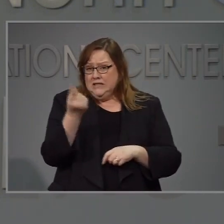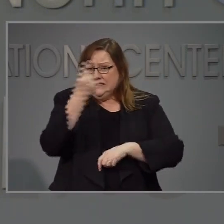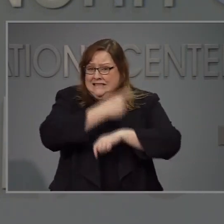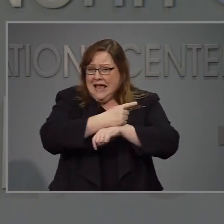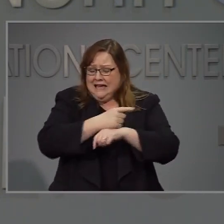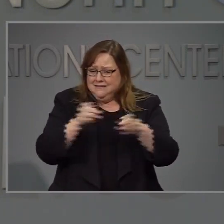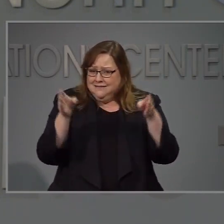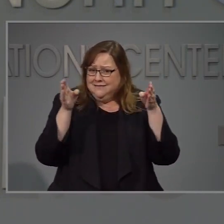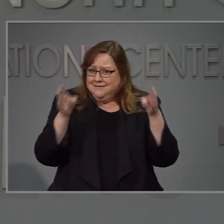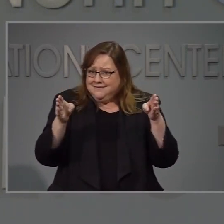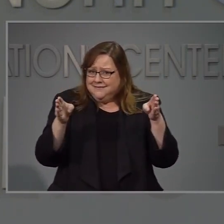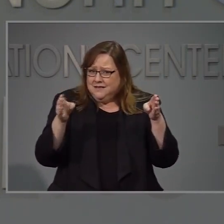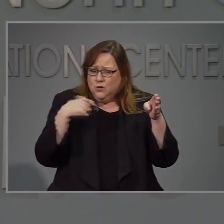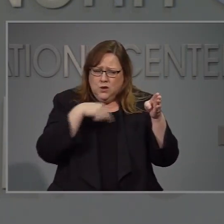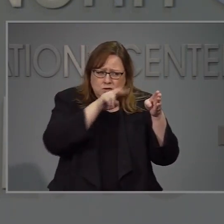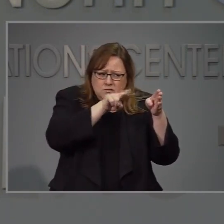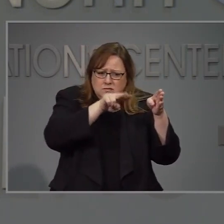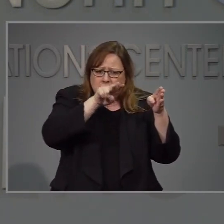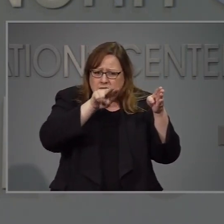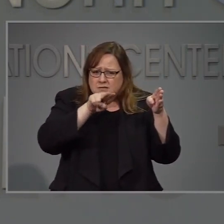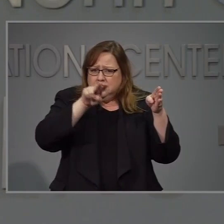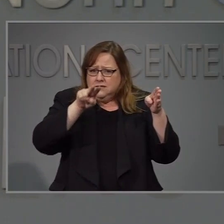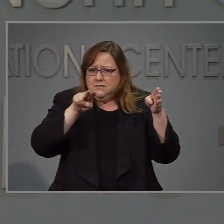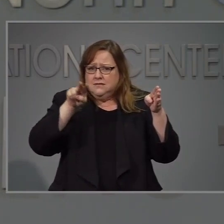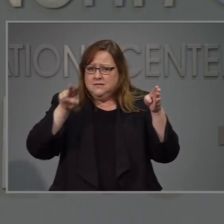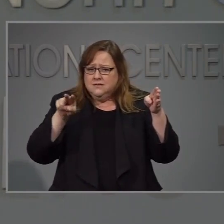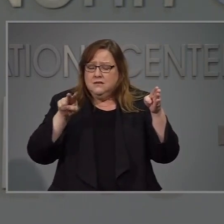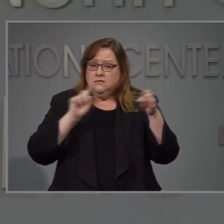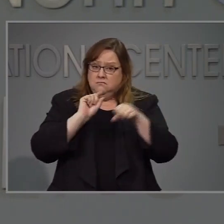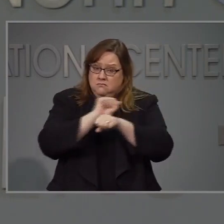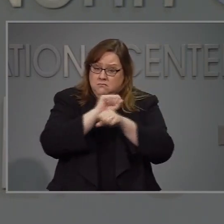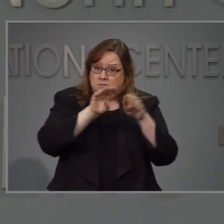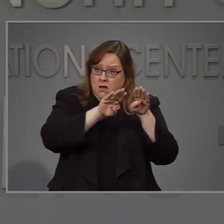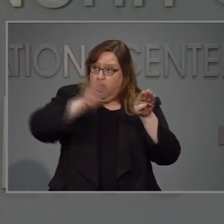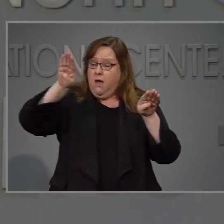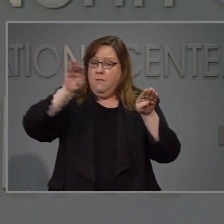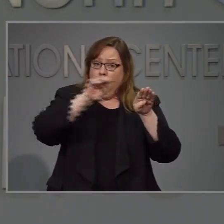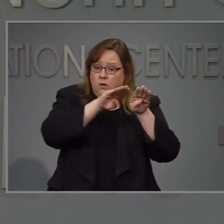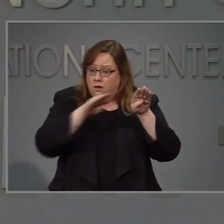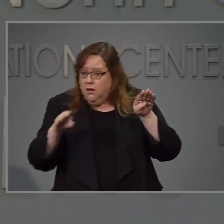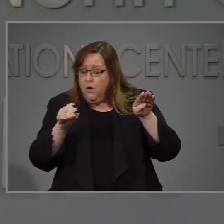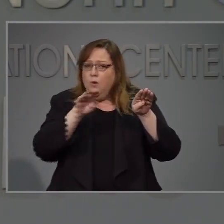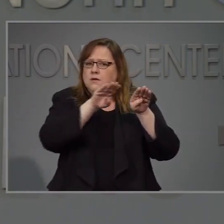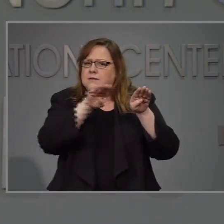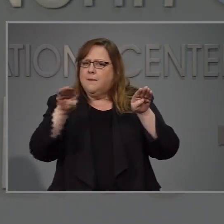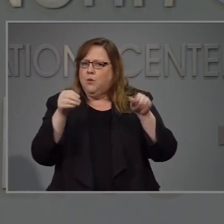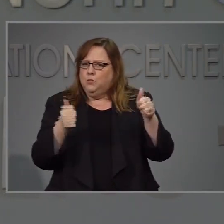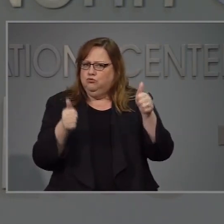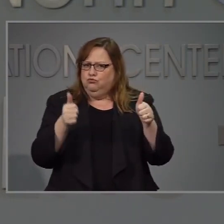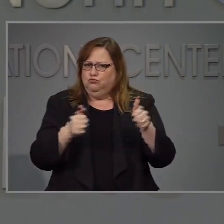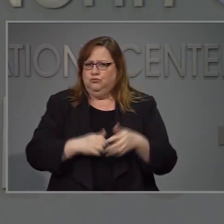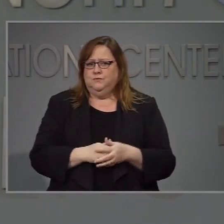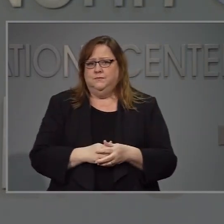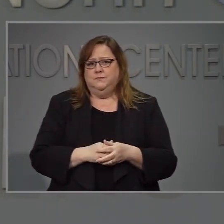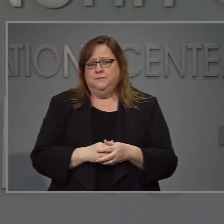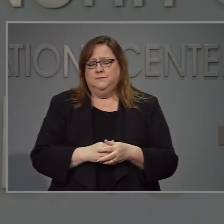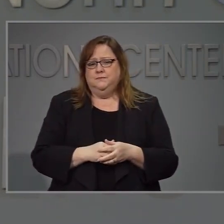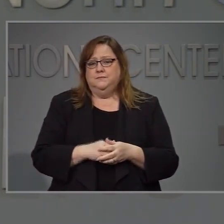KEEPING IMPORTANT HEALTH AND SAFETY MEASURES IN PLACE. WE'VE BEEN CLOSELY WATCHING AND REPORTING THE NORTH CAROLINA DATA ON A DAILY BASIS. BUT IT'S IMPORTANT TO WATCH THE TREND LINES OVER A 14 DAY PERIOD TO